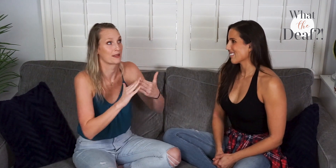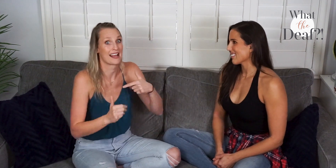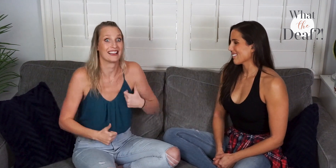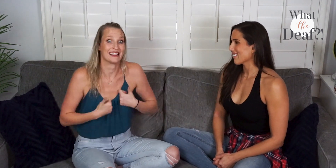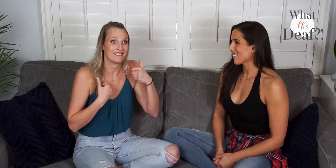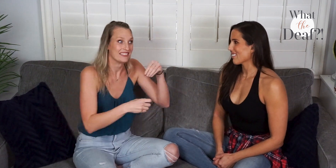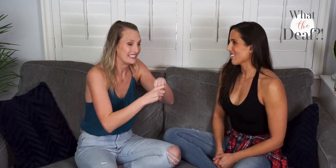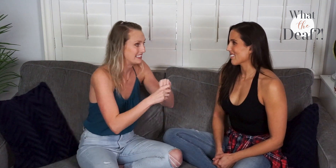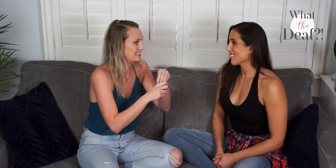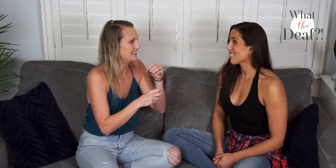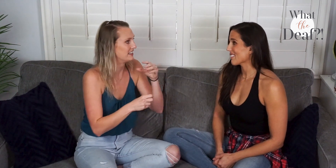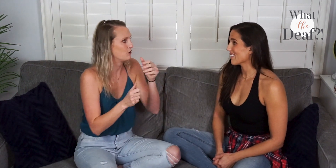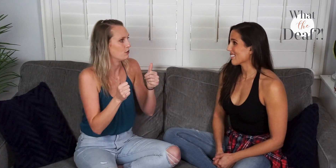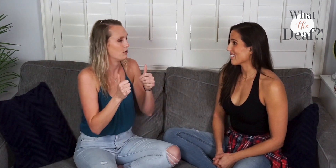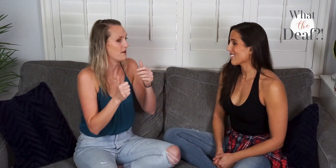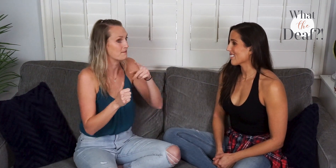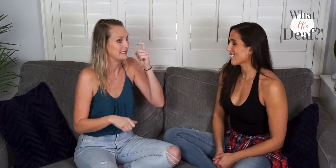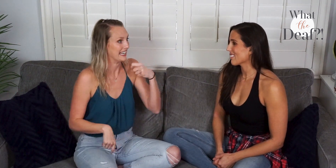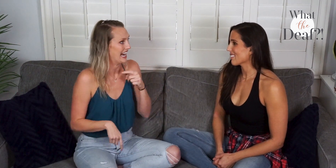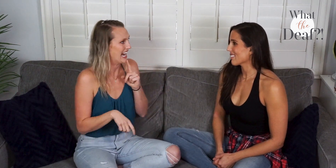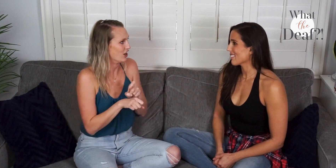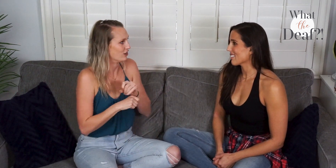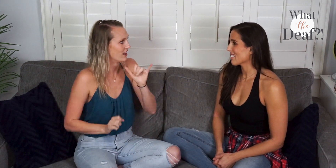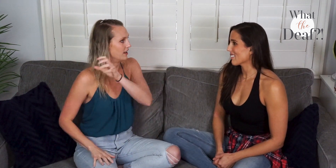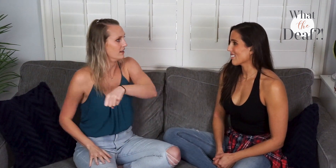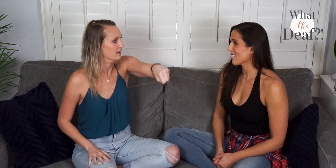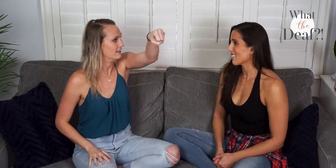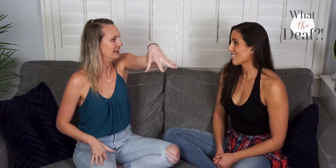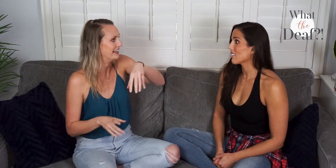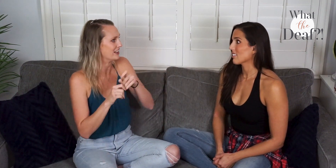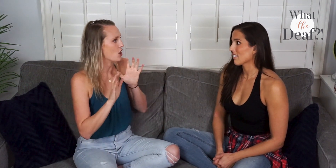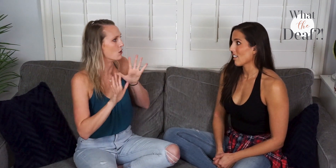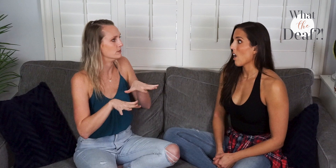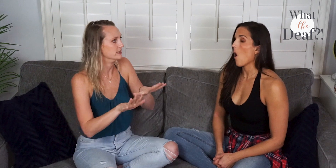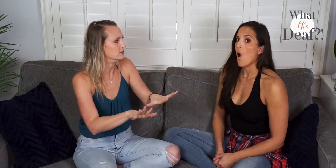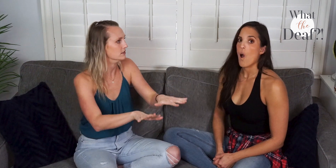of the community that I lived in because I literally dropped him in the middle of the ocean, like literally.